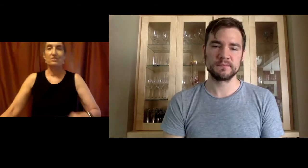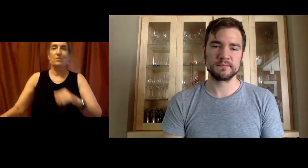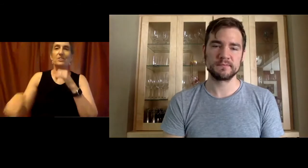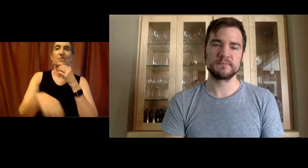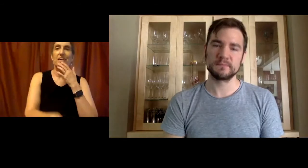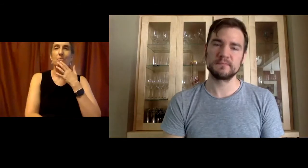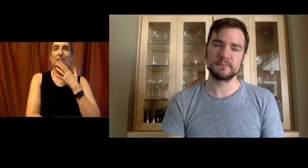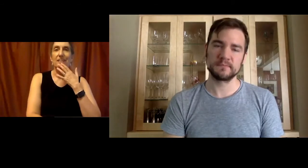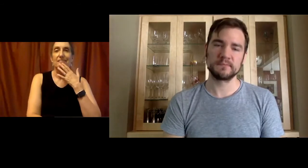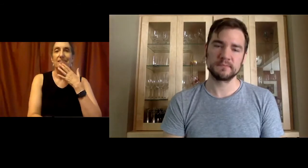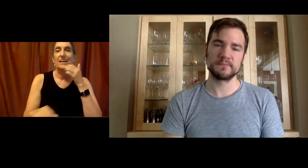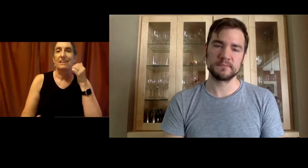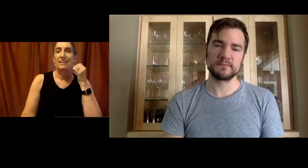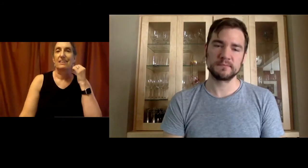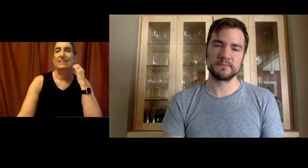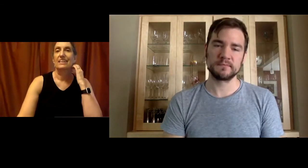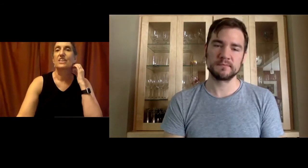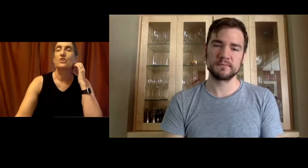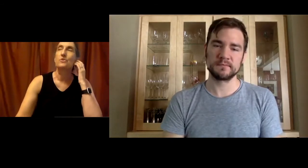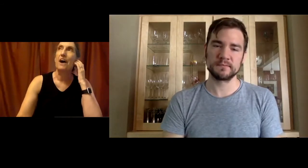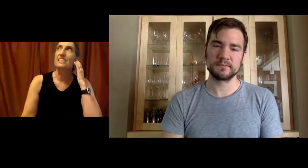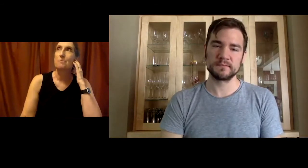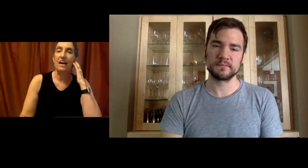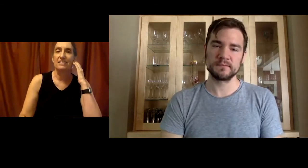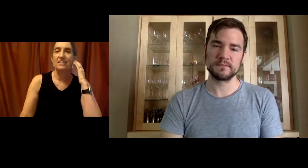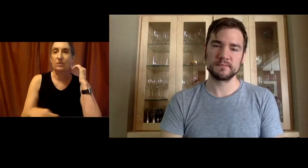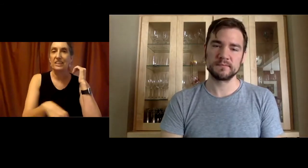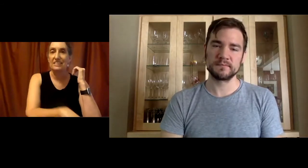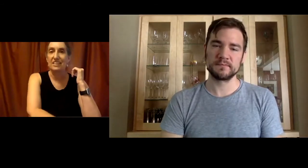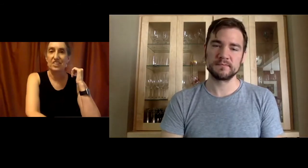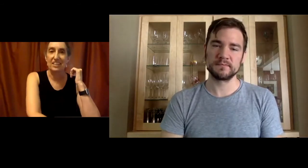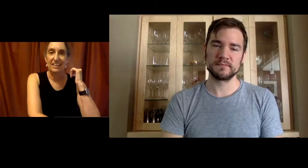I was going towards equity, E-Q-U-I-T-Y as in an organization.